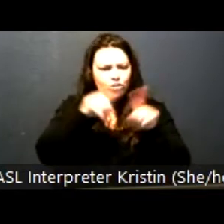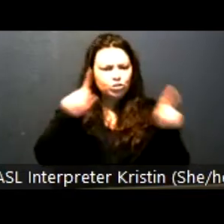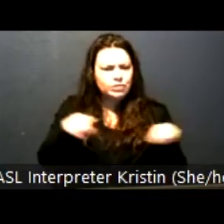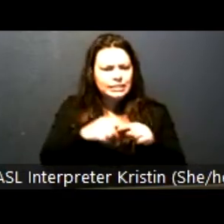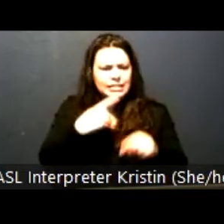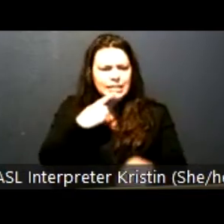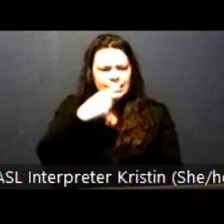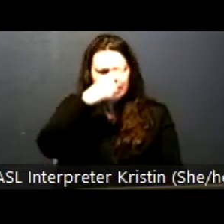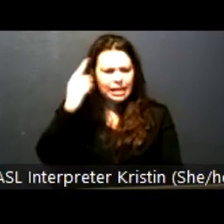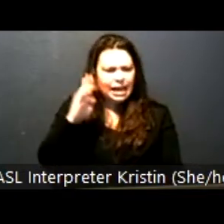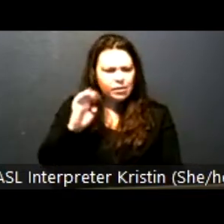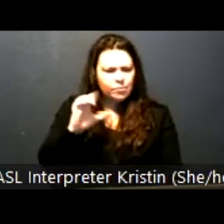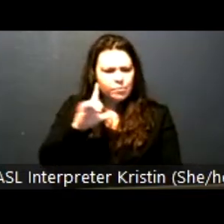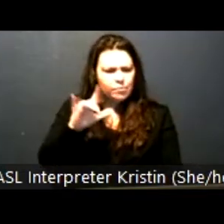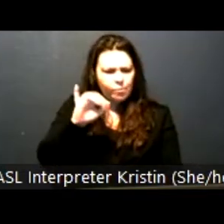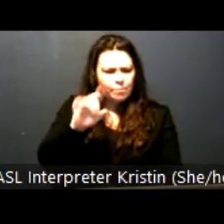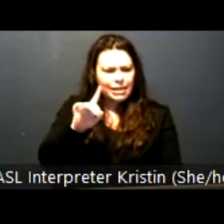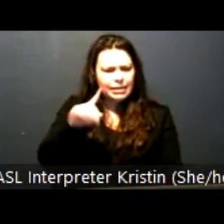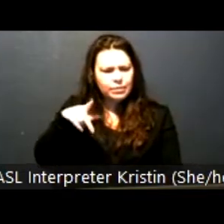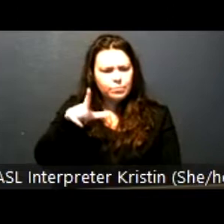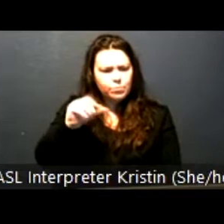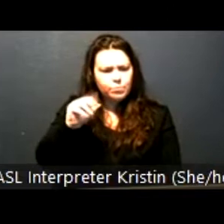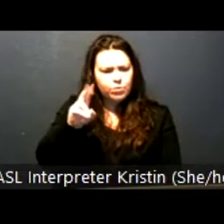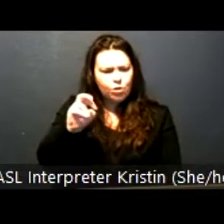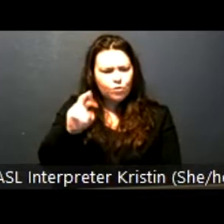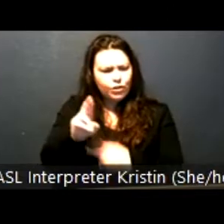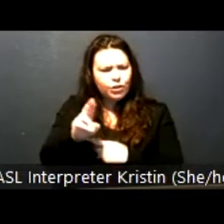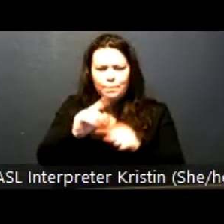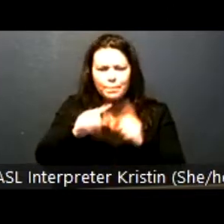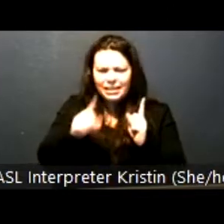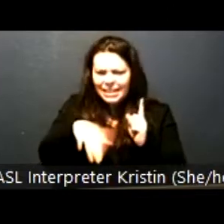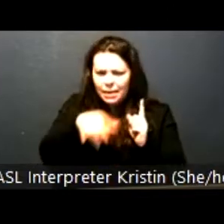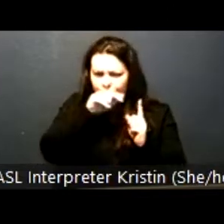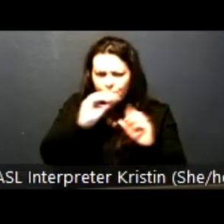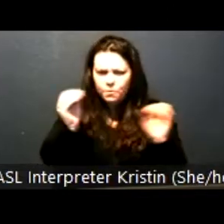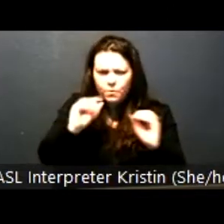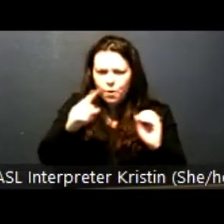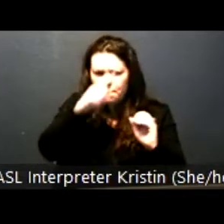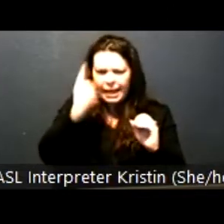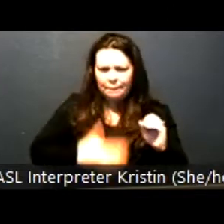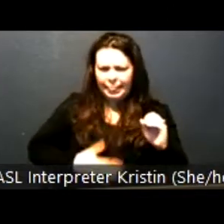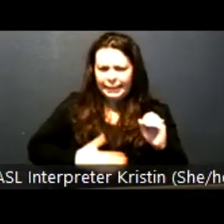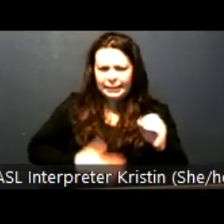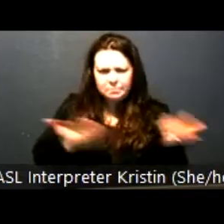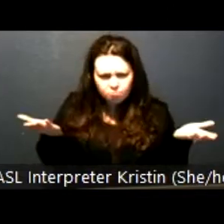Autumn-Lynn: This is, this is another place where secret agent tools come into play. Um, birds molt